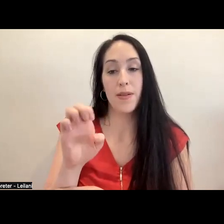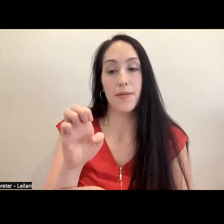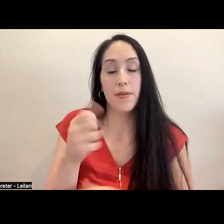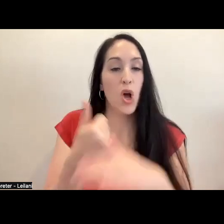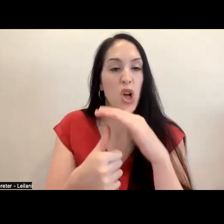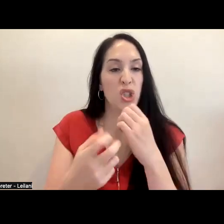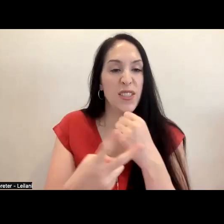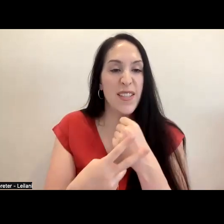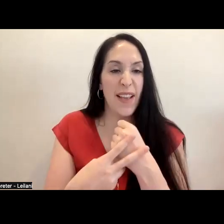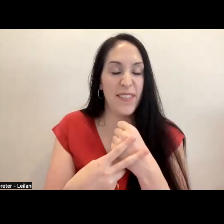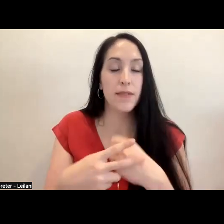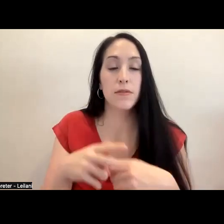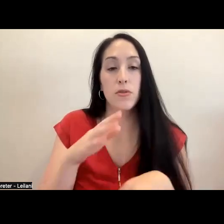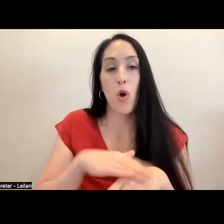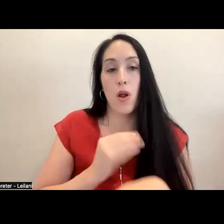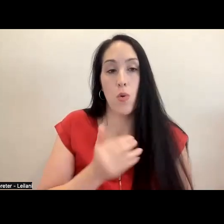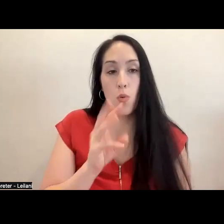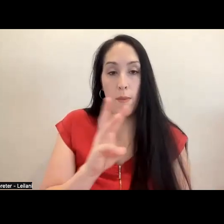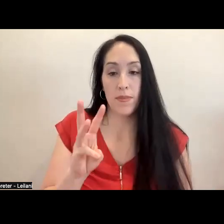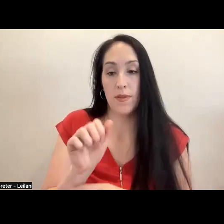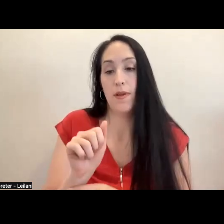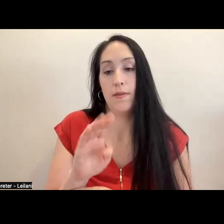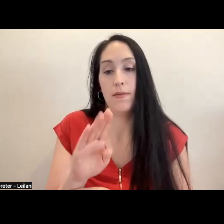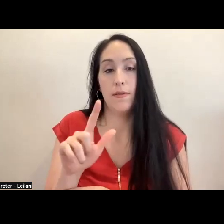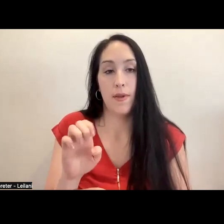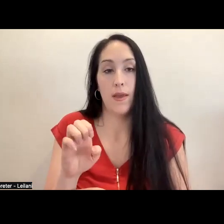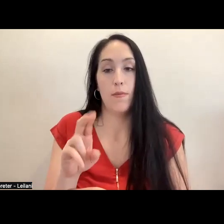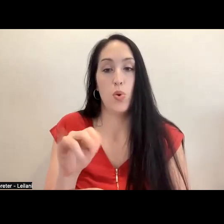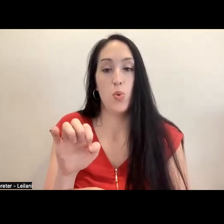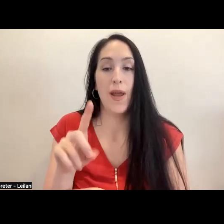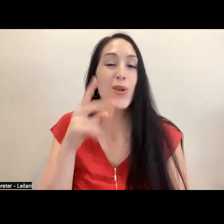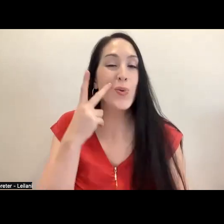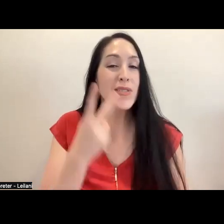what the last month's numbers were. 11:48:43 And that kind of gives you an idea